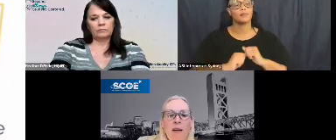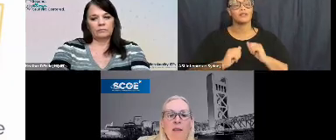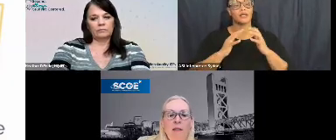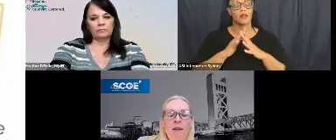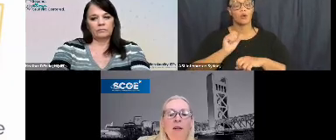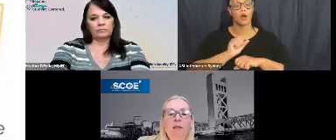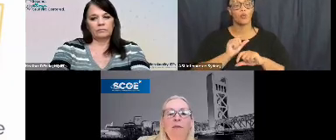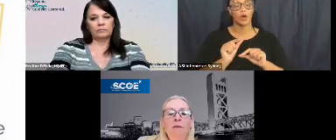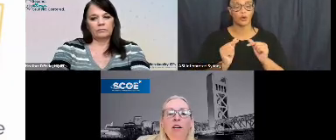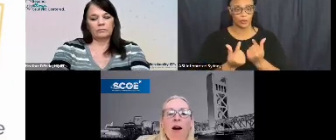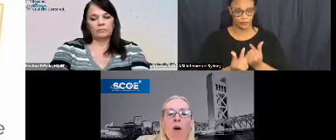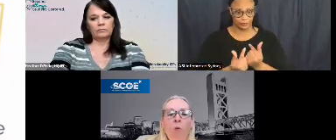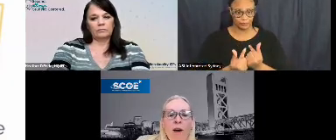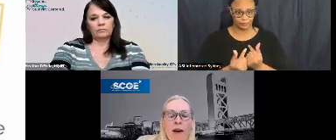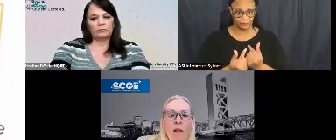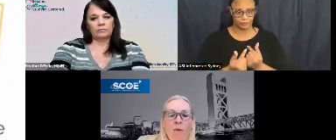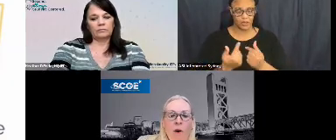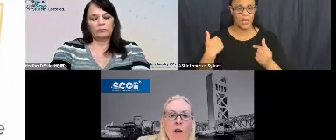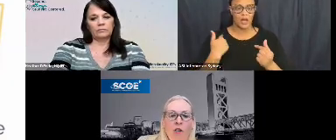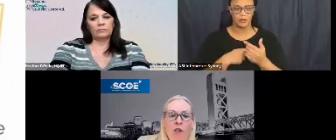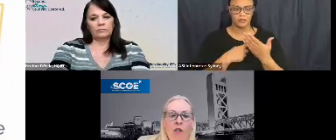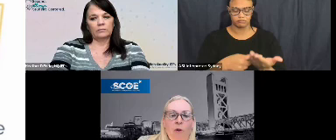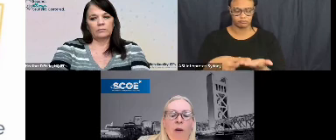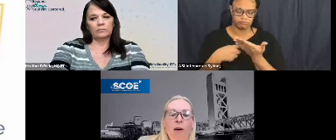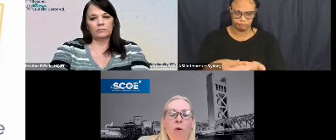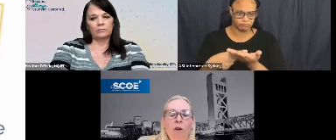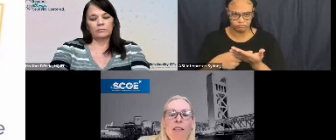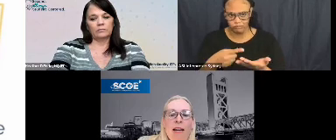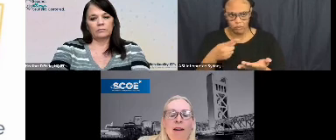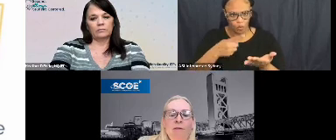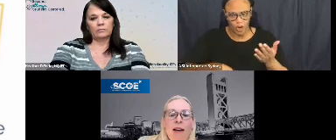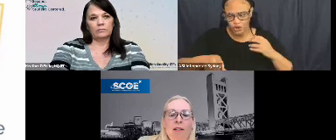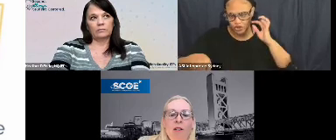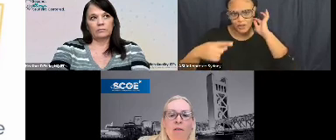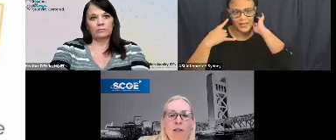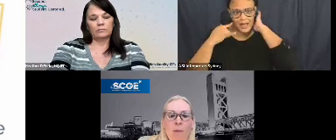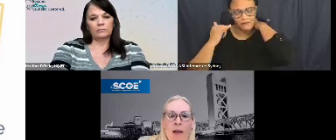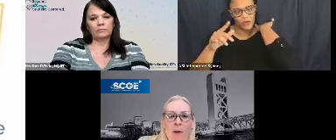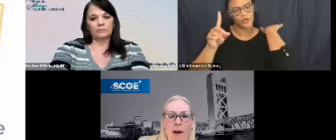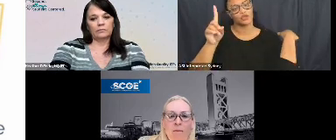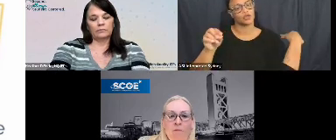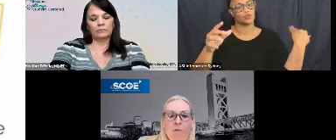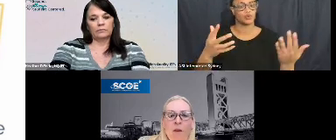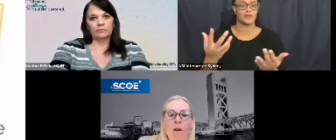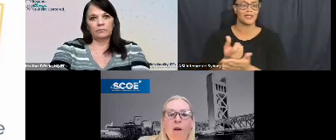convened to figure out what California should do in order to take advantage of this pathway.